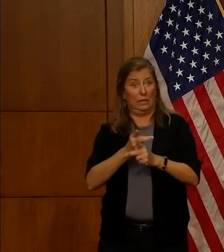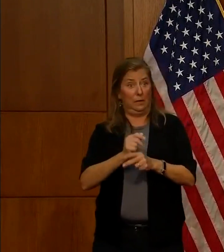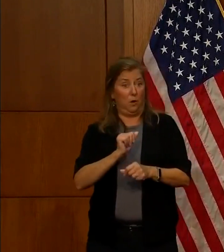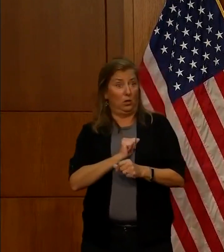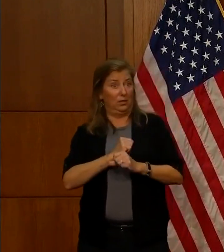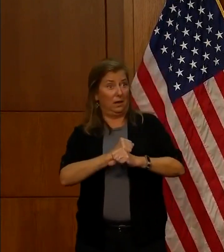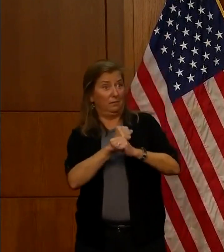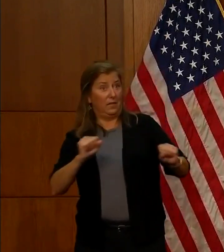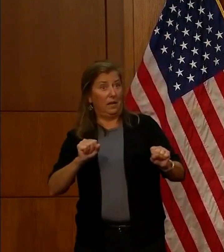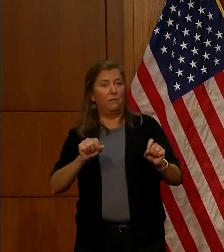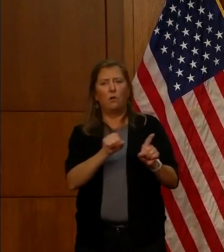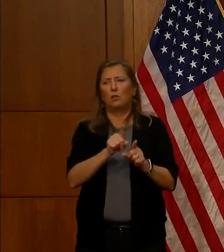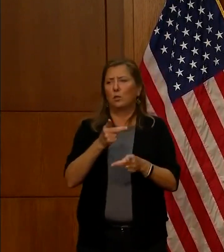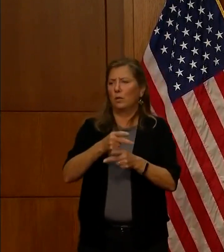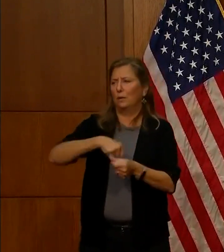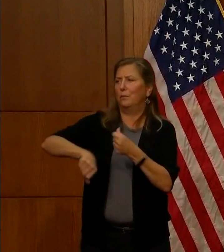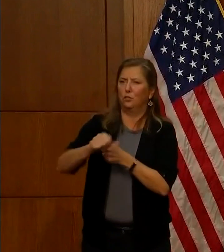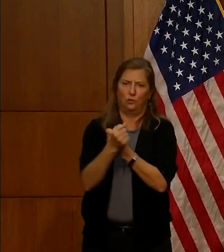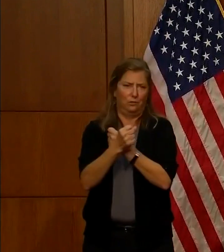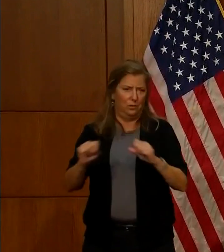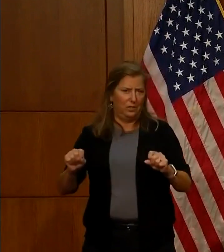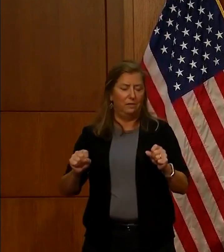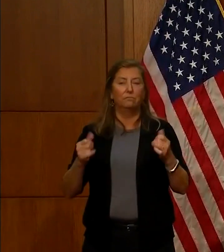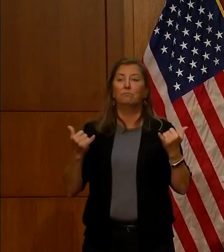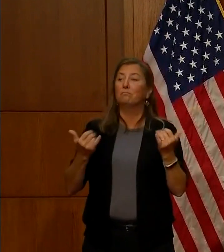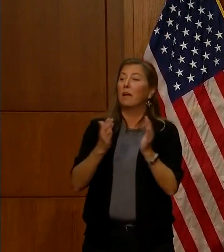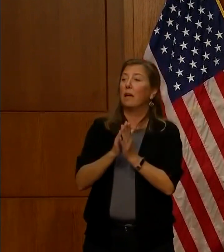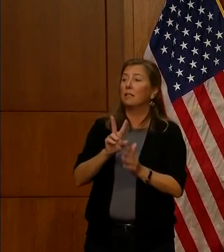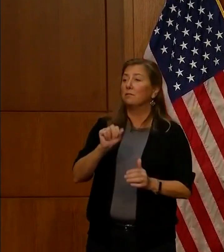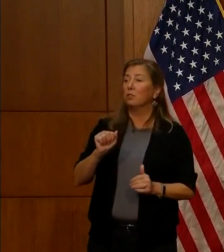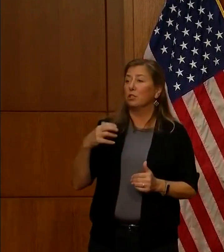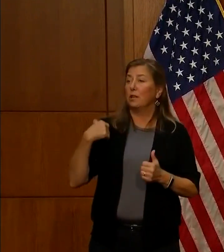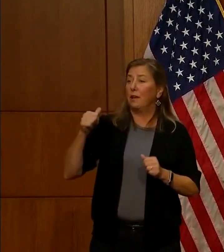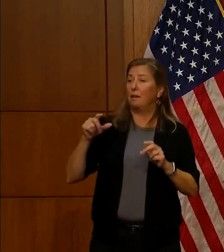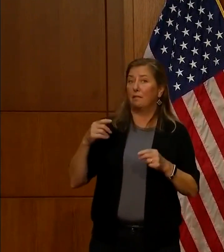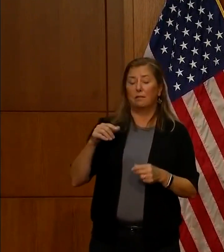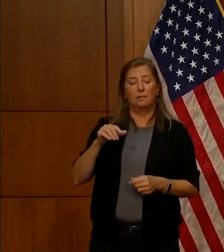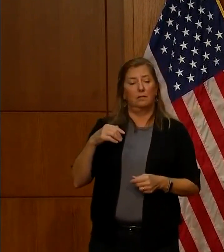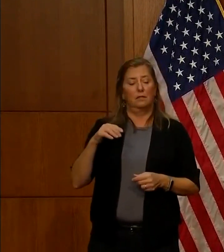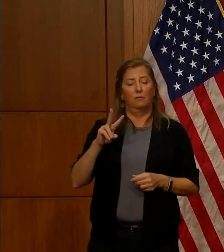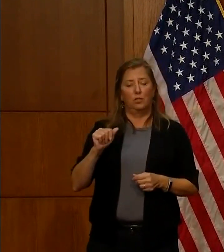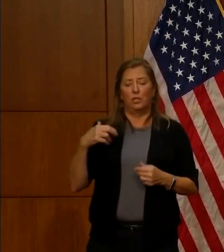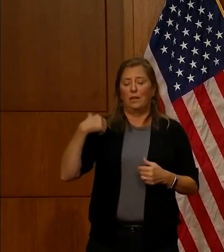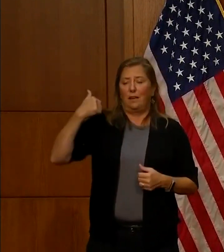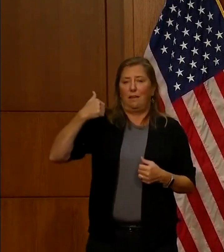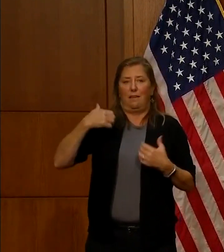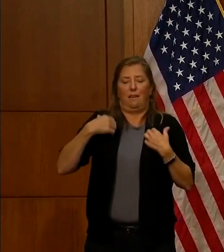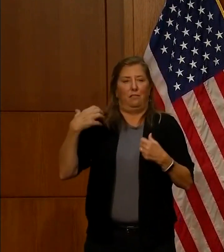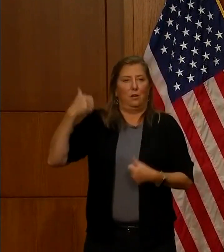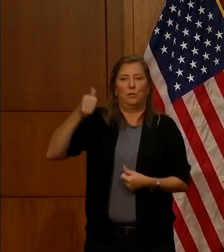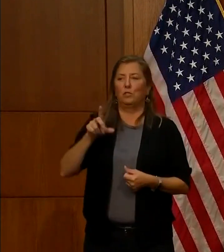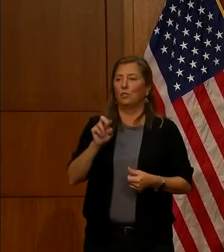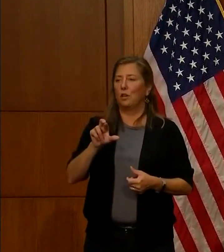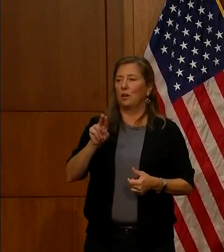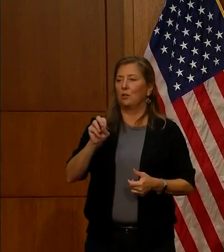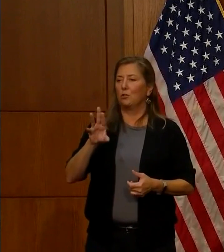ACT TO PROTECT NOT JUST OURSELVES. BUT EACH OTHER. NOW I'D LIKE TO ASK OUR VIRGINIA